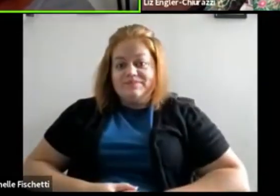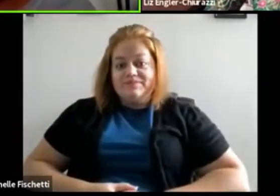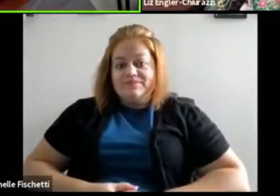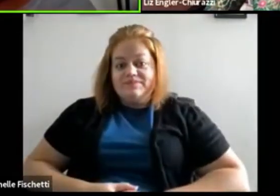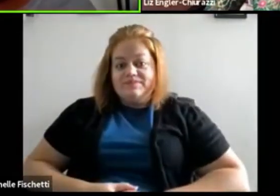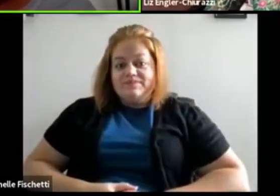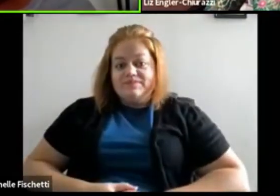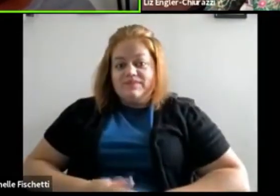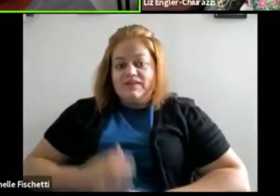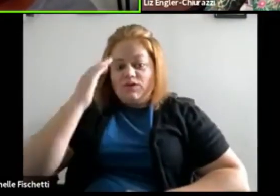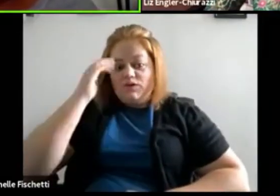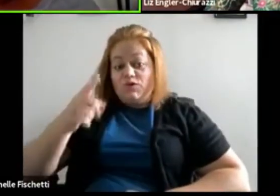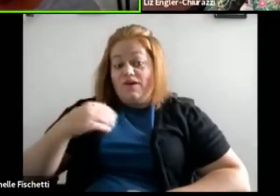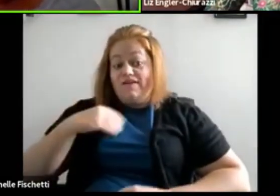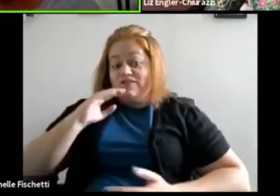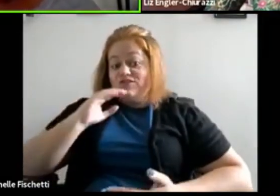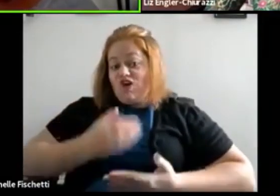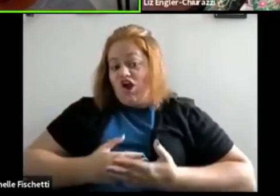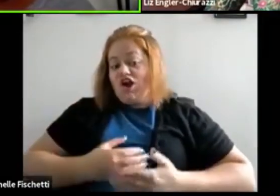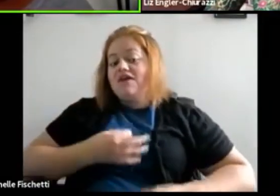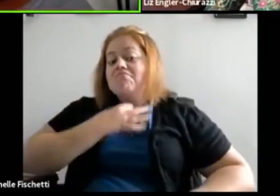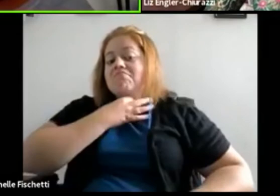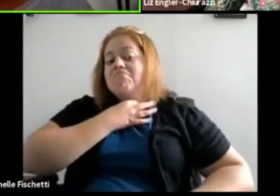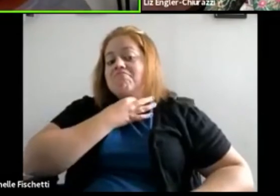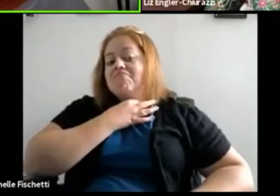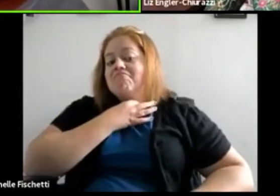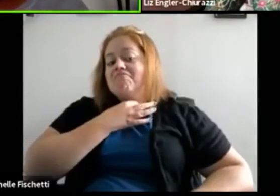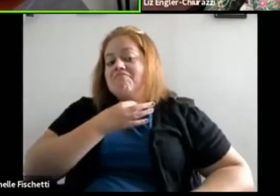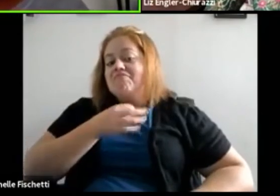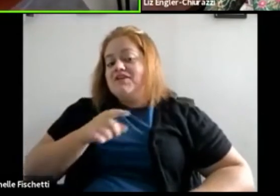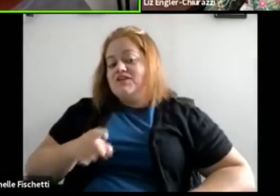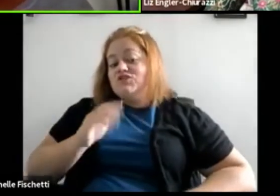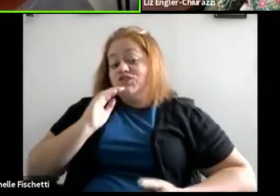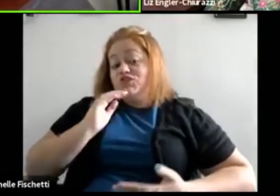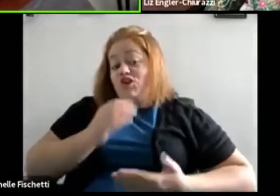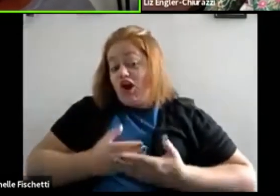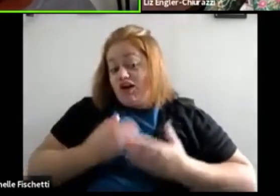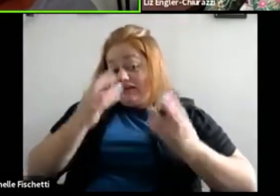young daughter and I was just curious to know, is she looking forward to a career